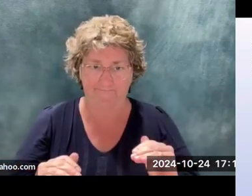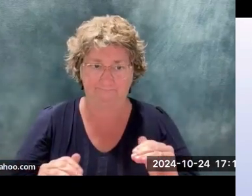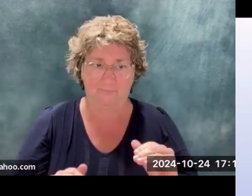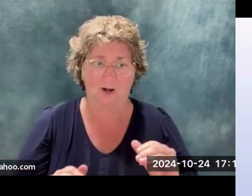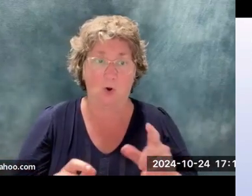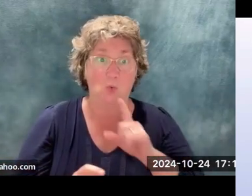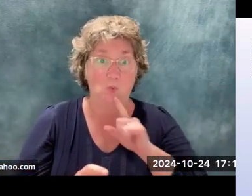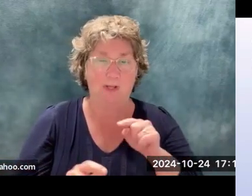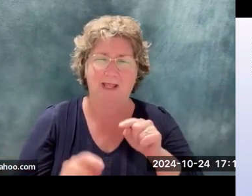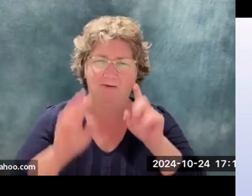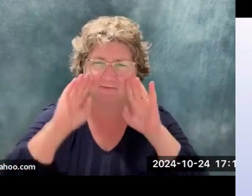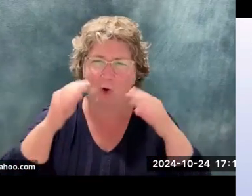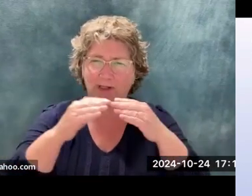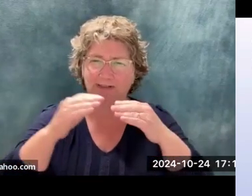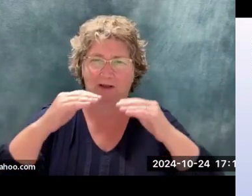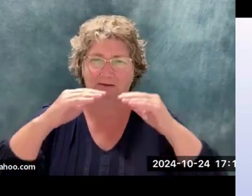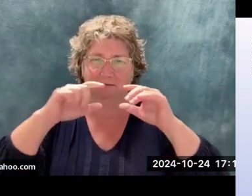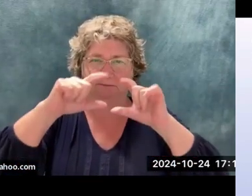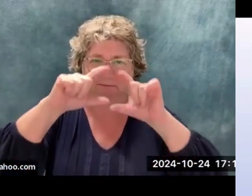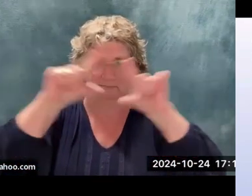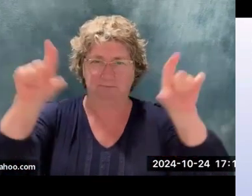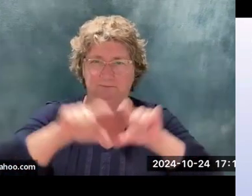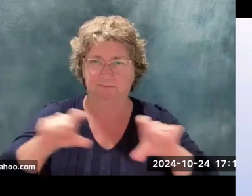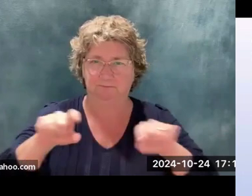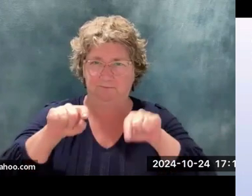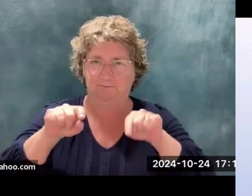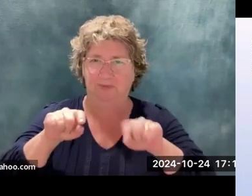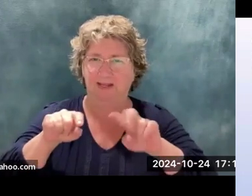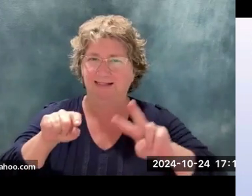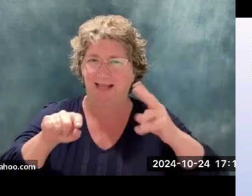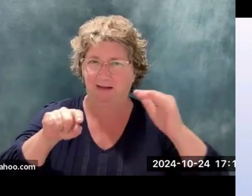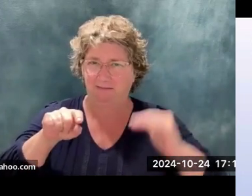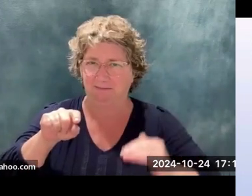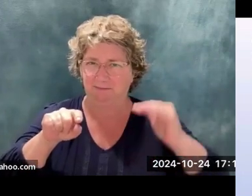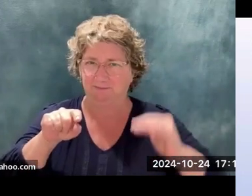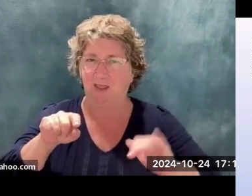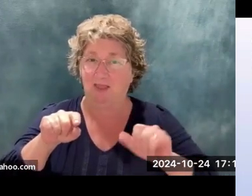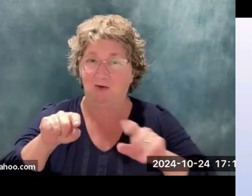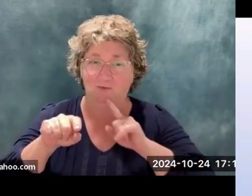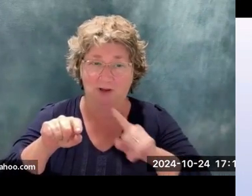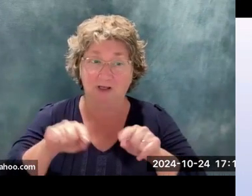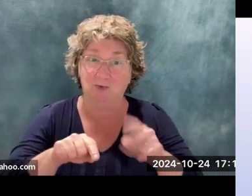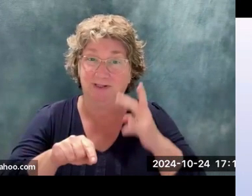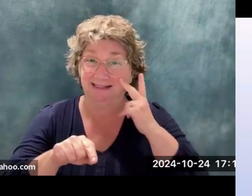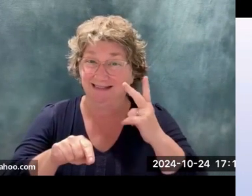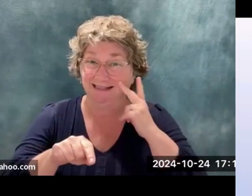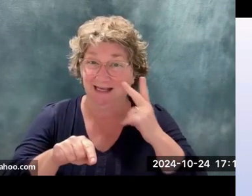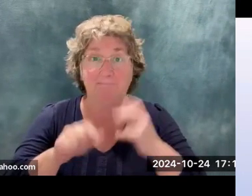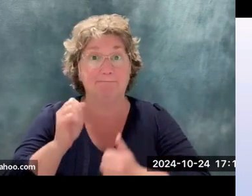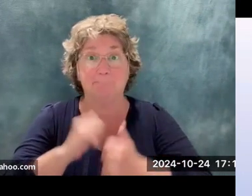our under 10 years of age group that is most heavily afflicted by upper respiratory infections.